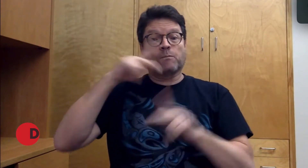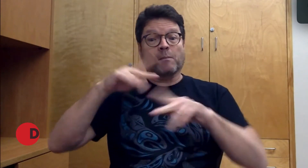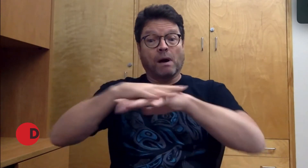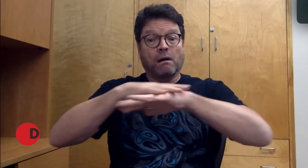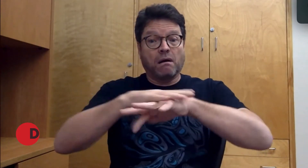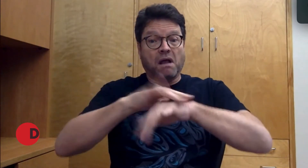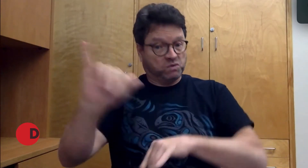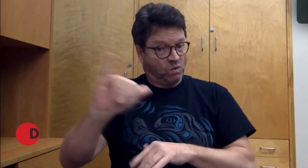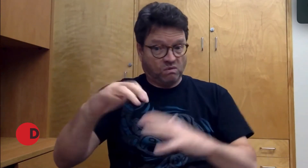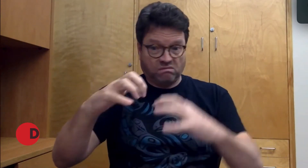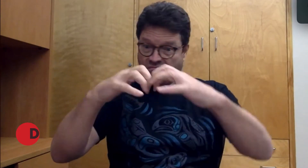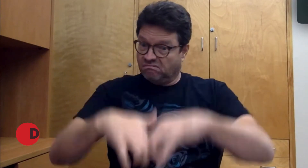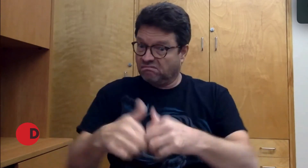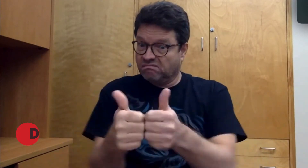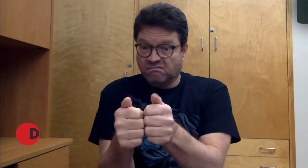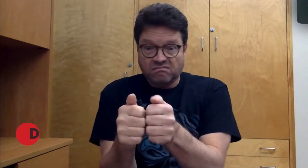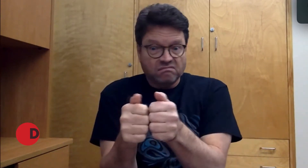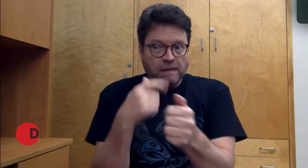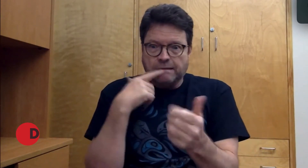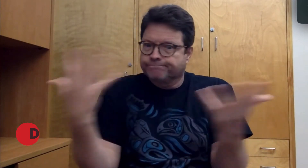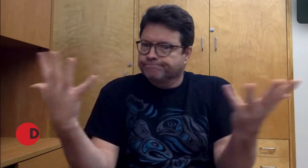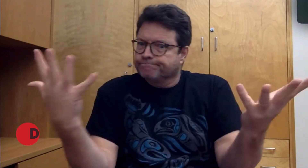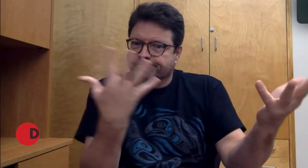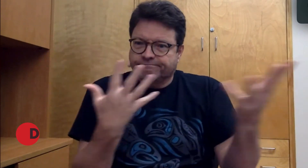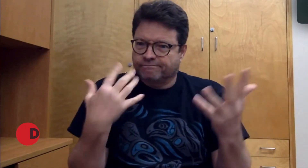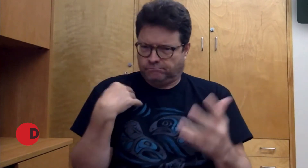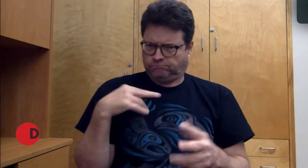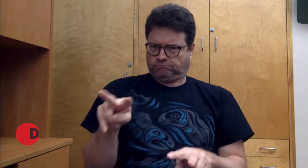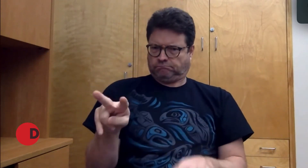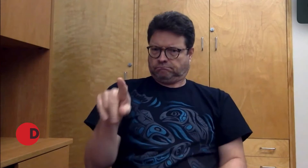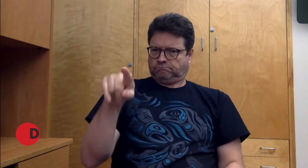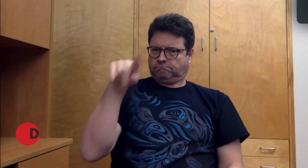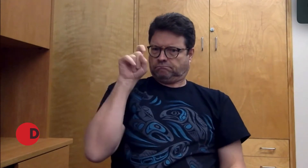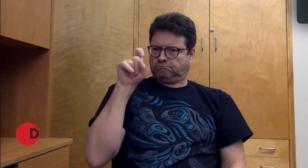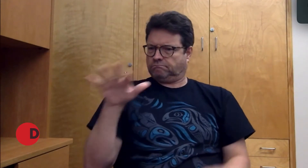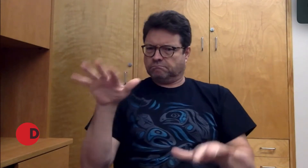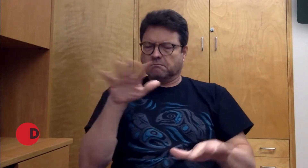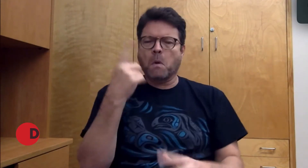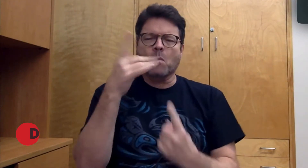Hearing people couldn't use the internet on their phone,